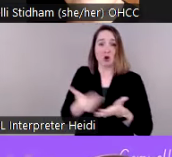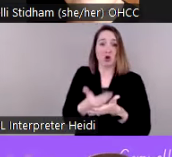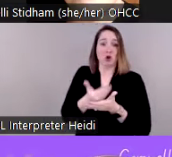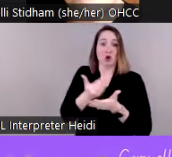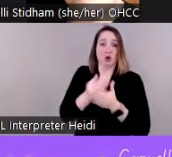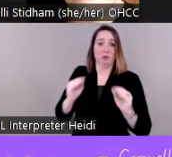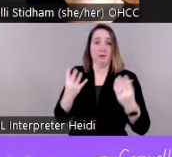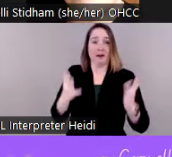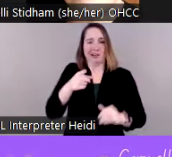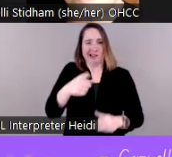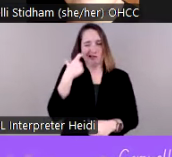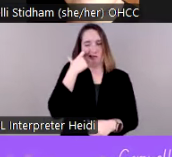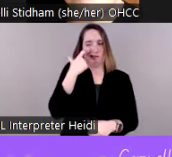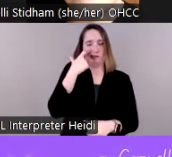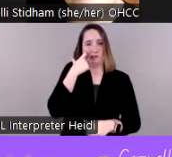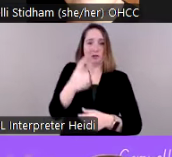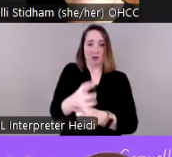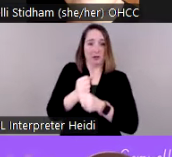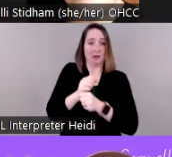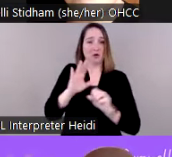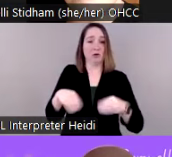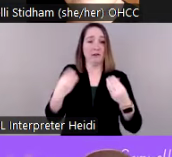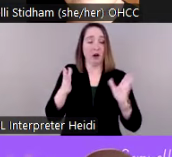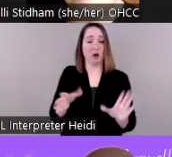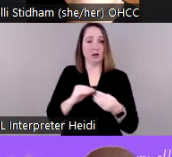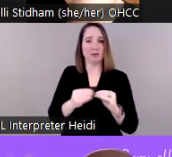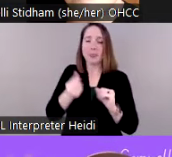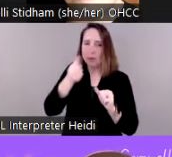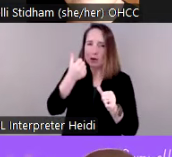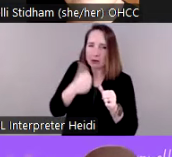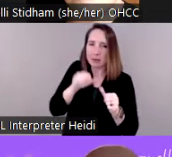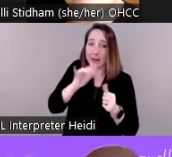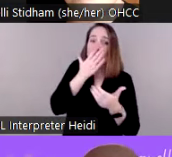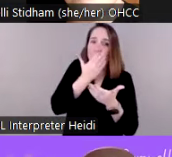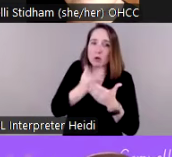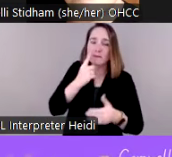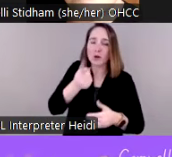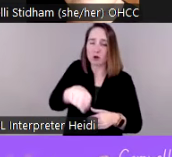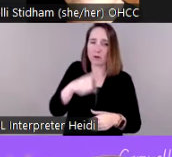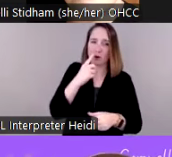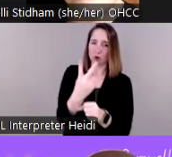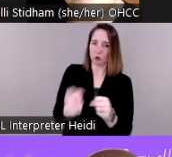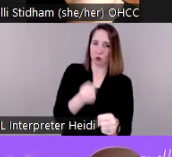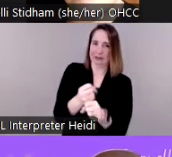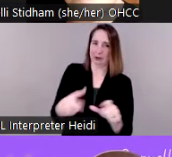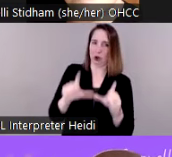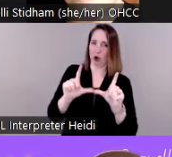you just recently received your provider number, remember that that is good for